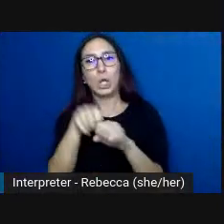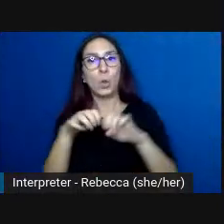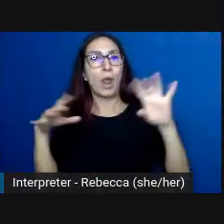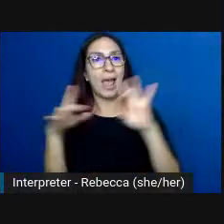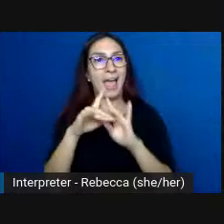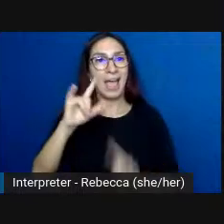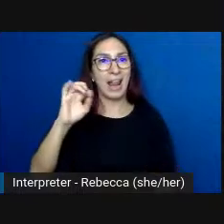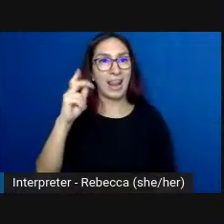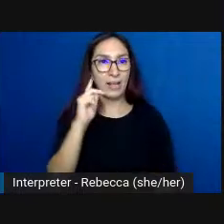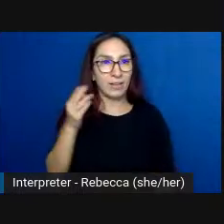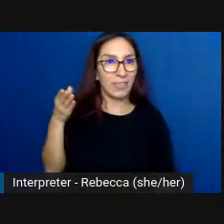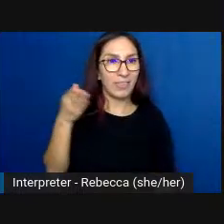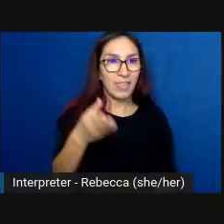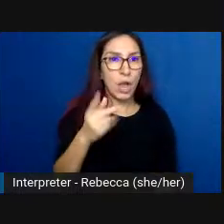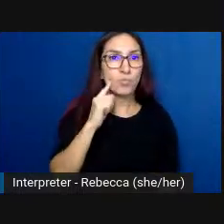(B) Write a longer text with more essential details .